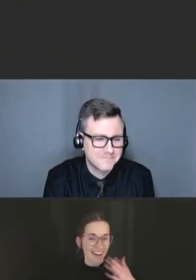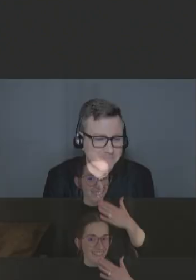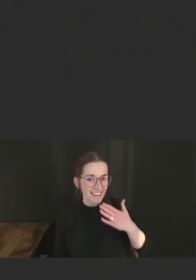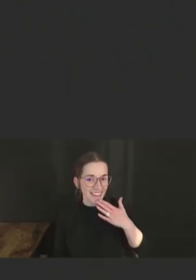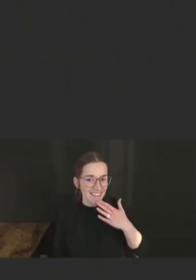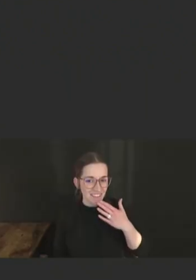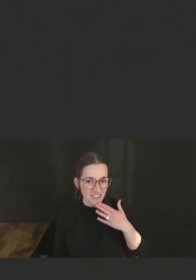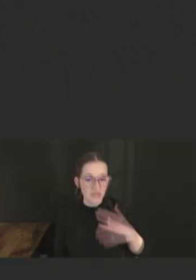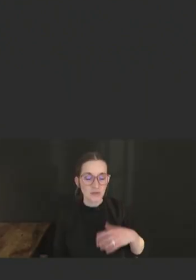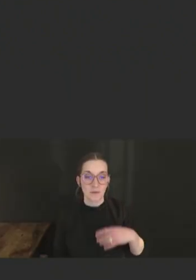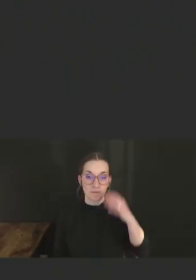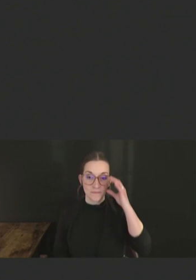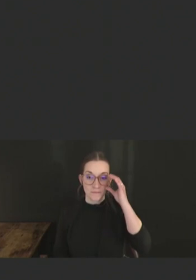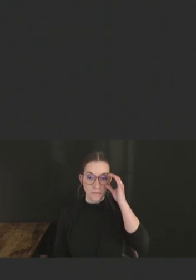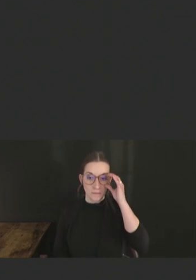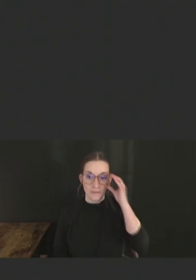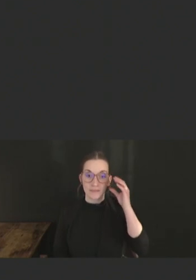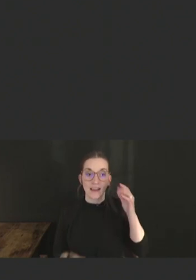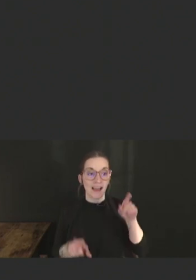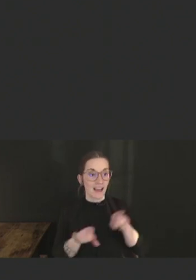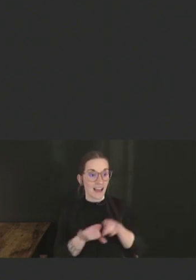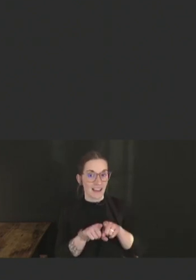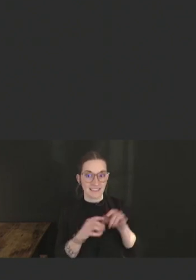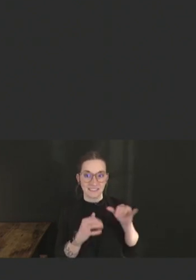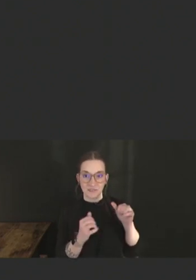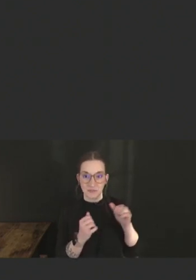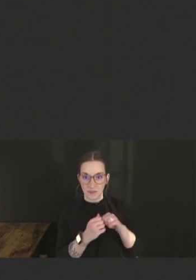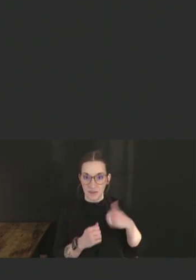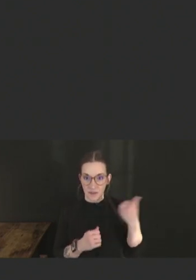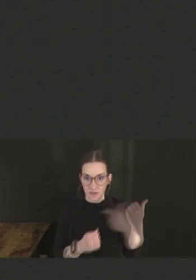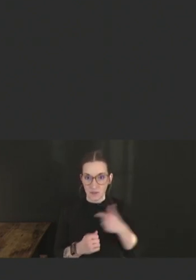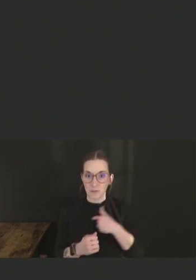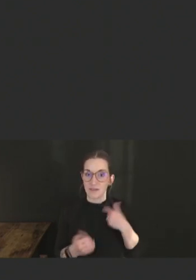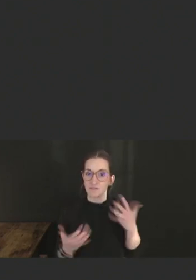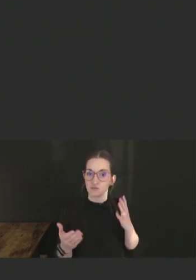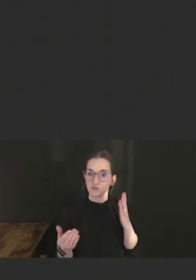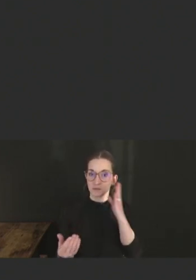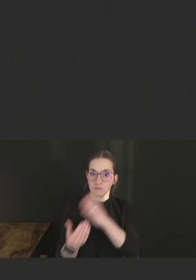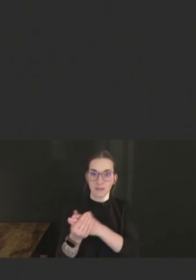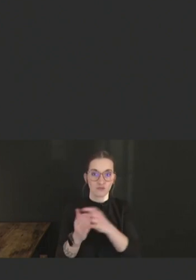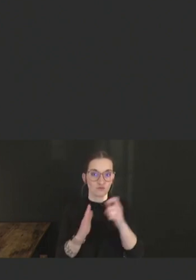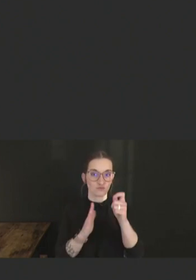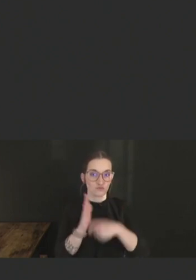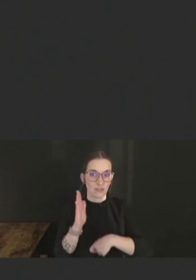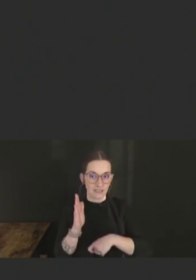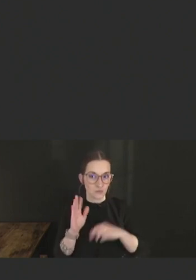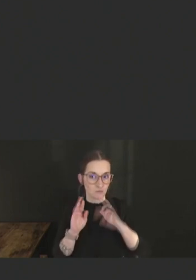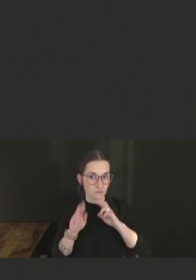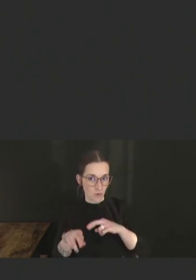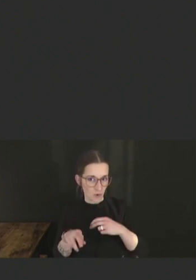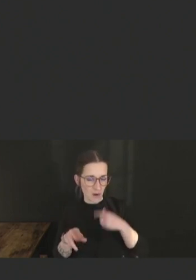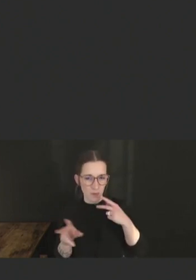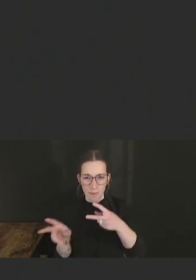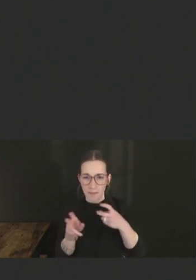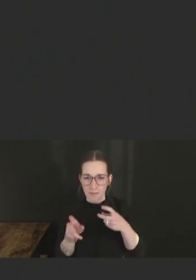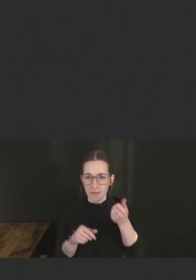As with others, we have submitted a full written report, so I will just pull out a few highlights.